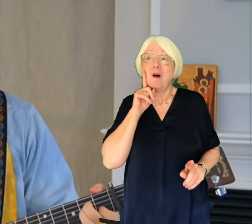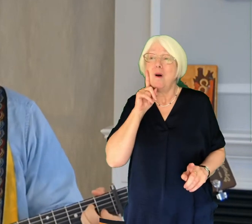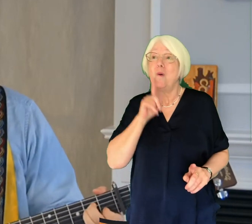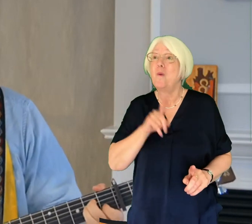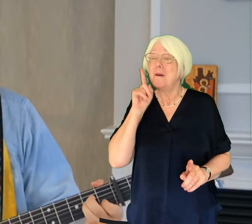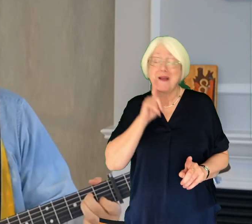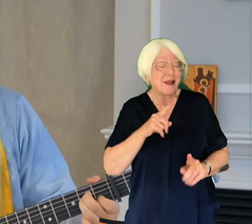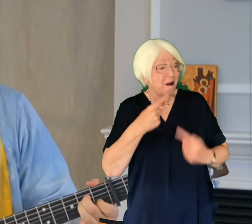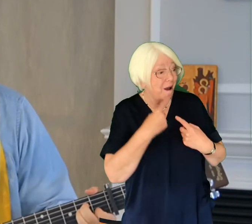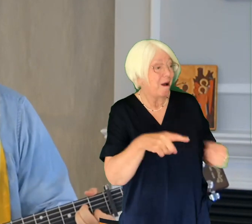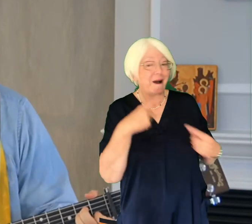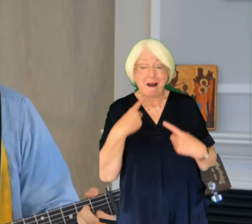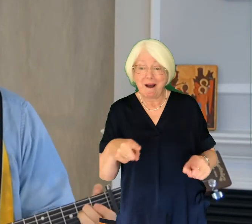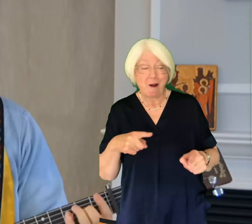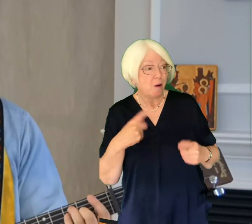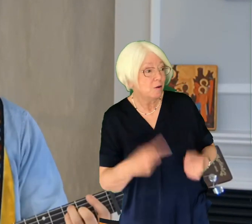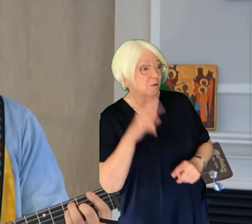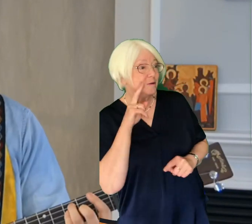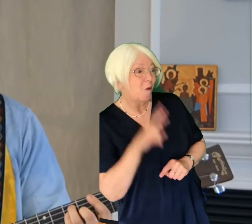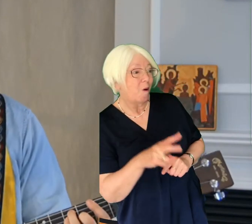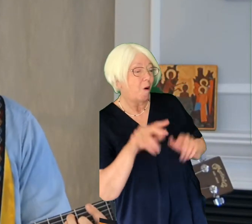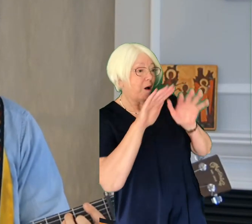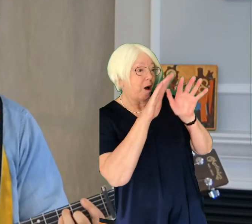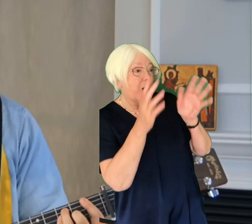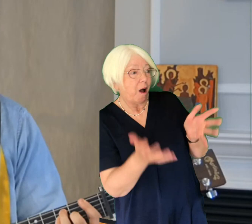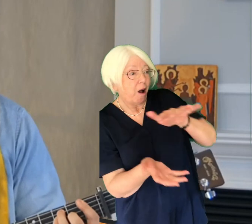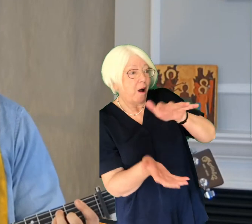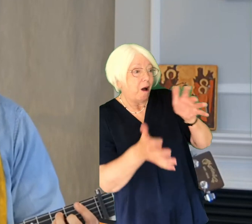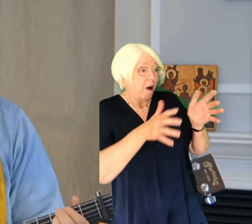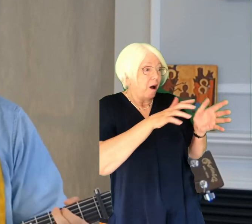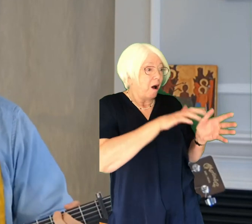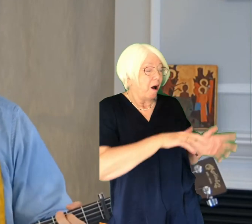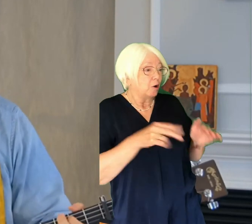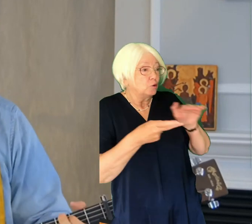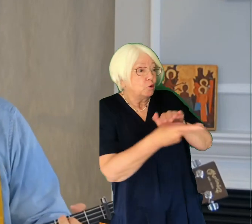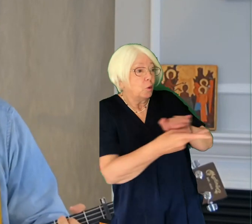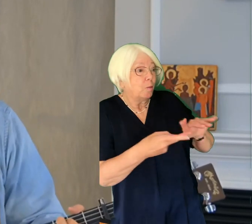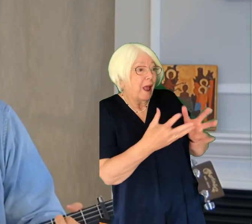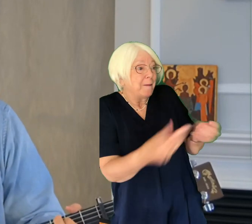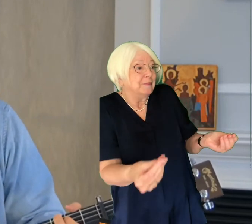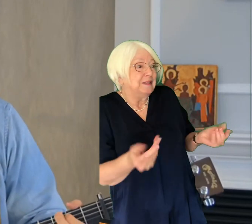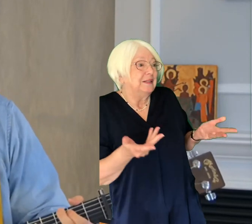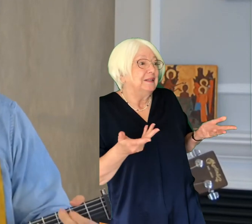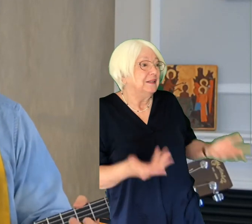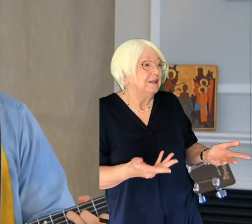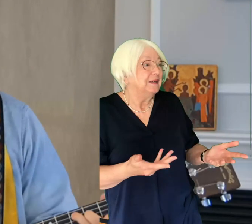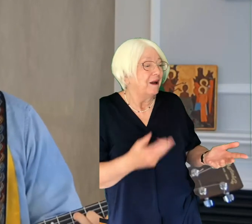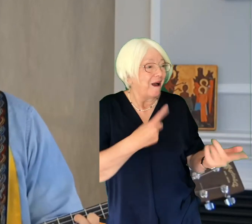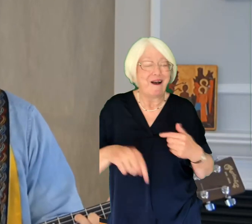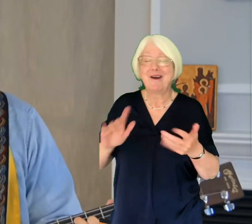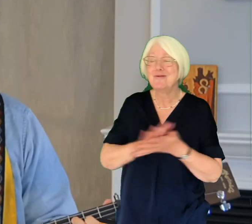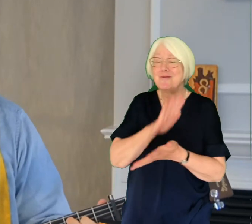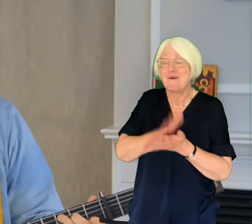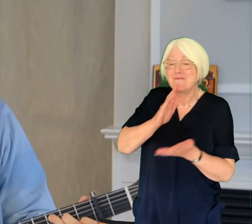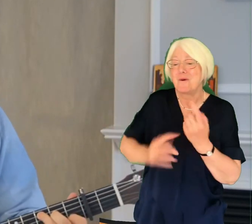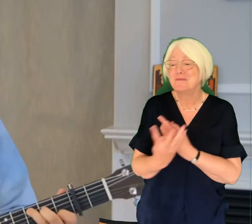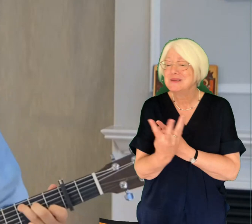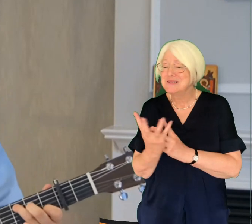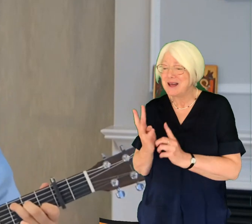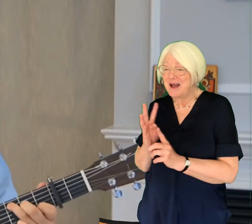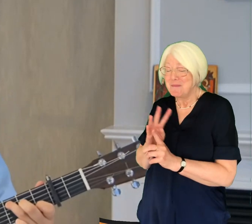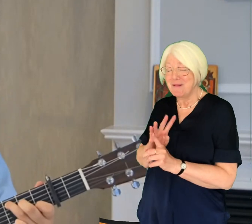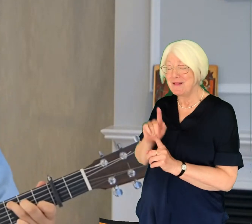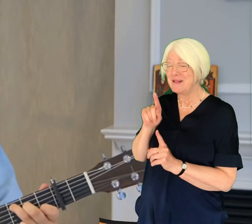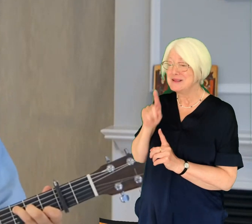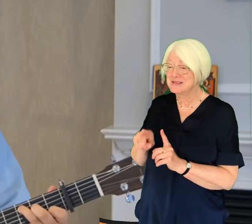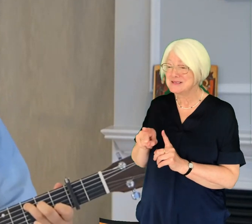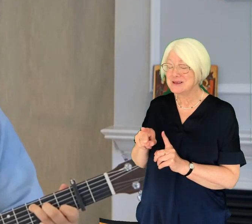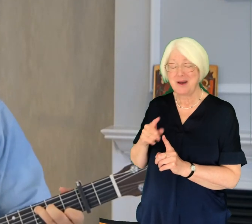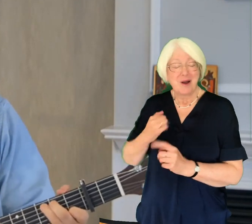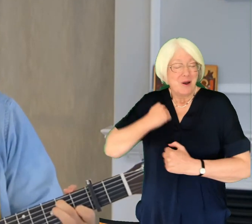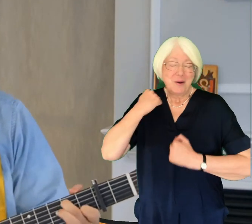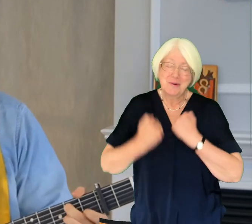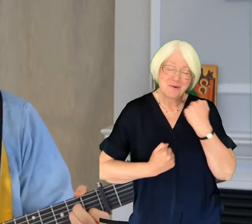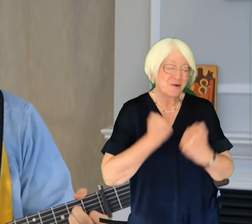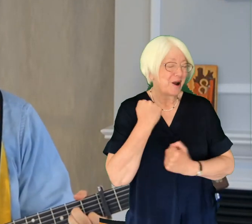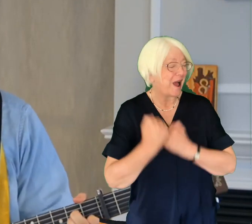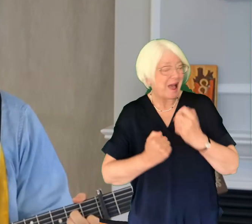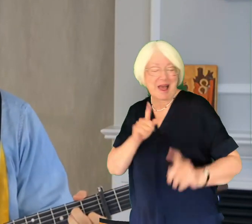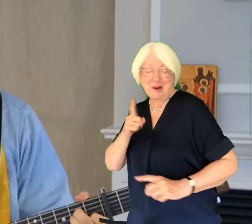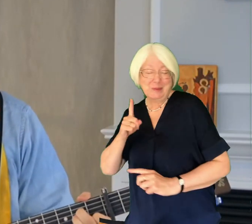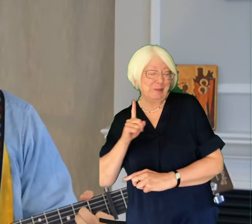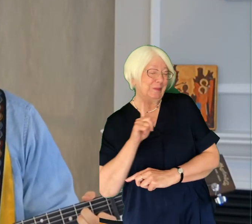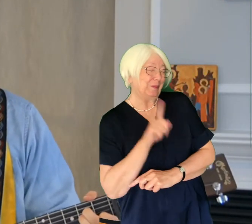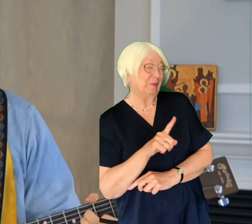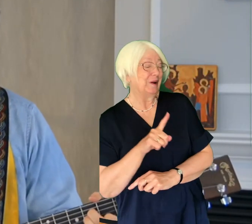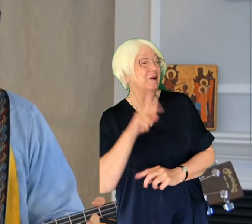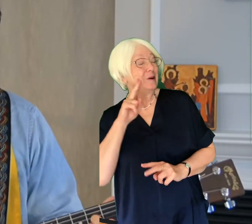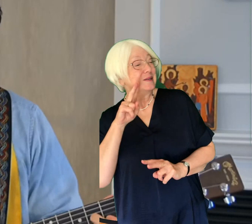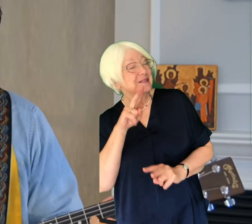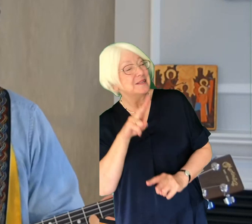woman who saw the empty to our joy comes from disciples who ran with ace to see